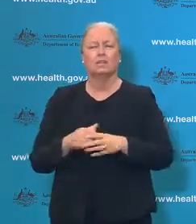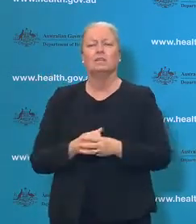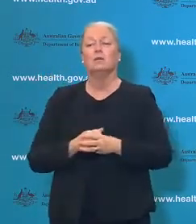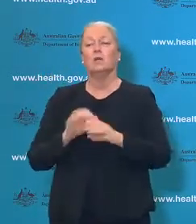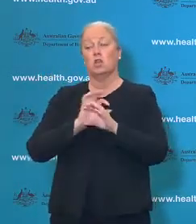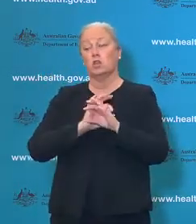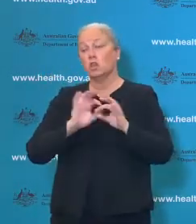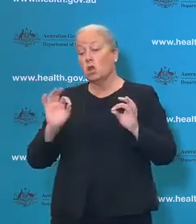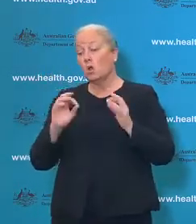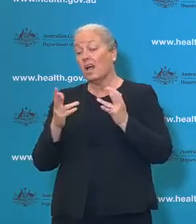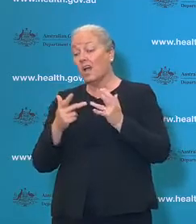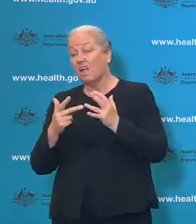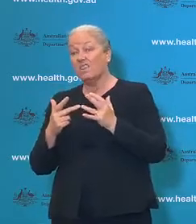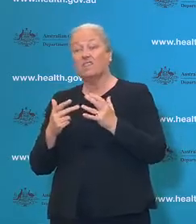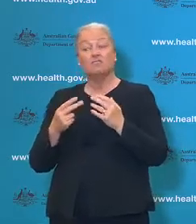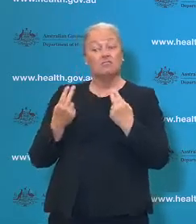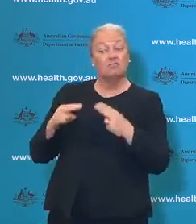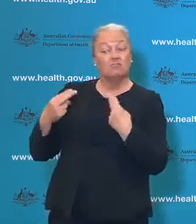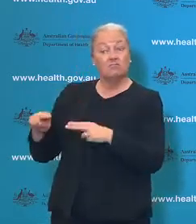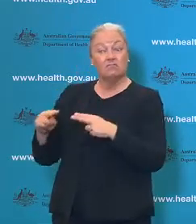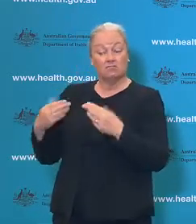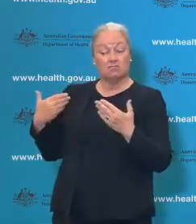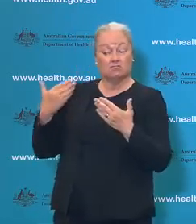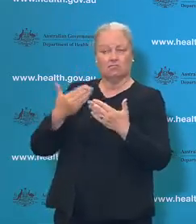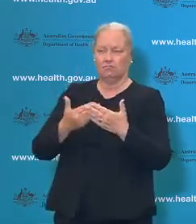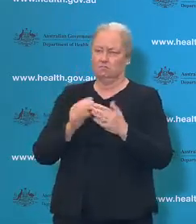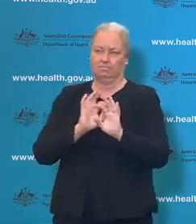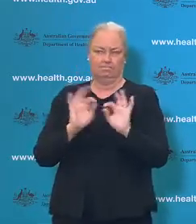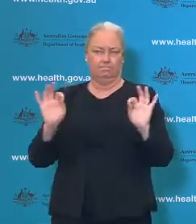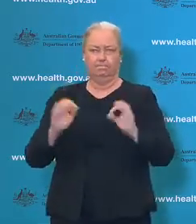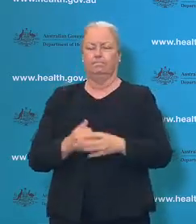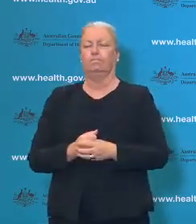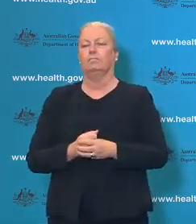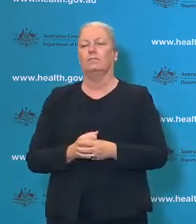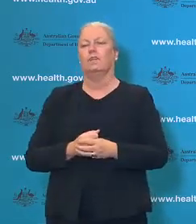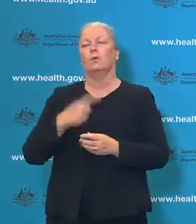reported as at noon today. They're currently 1803